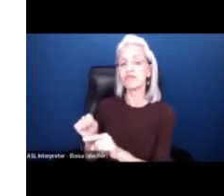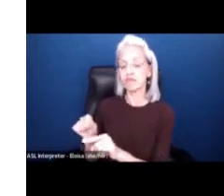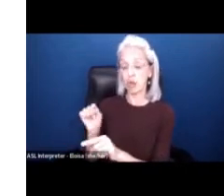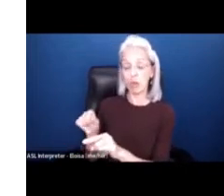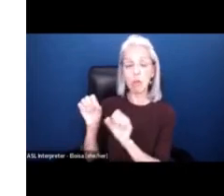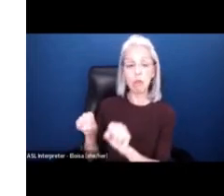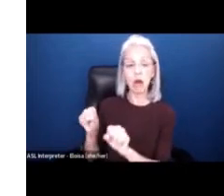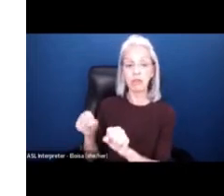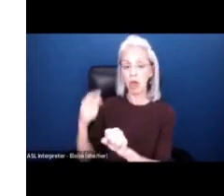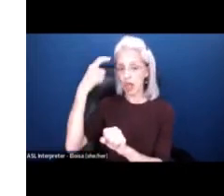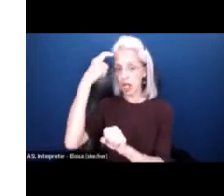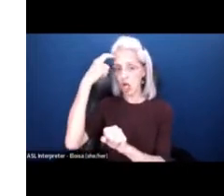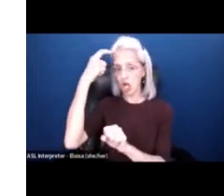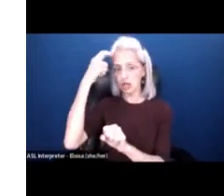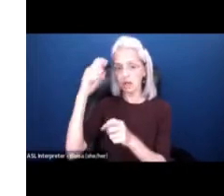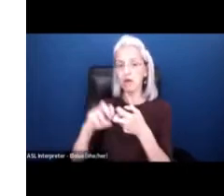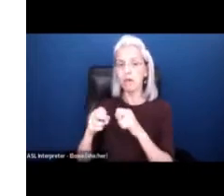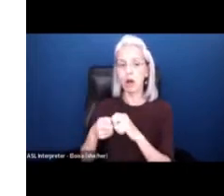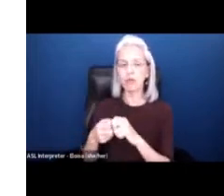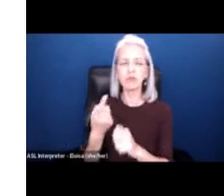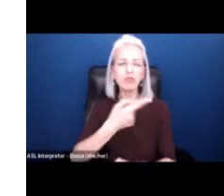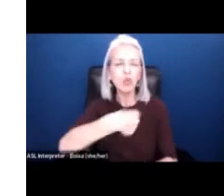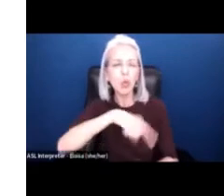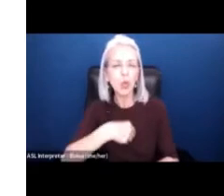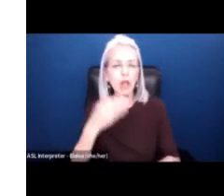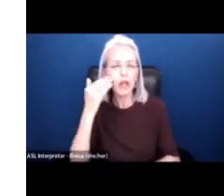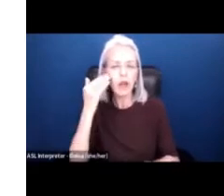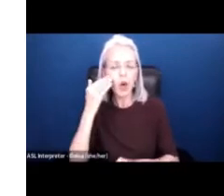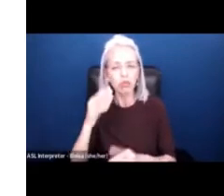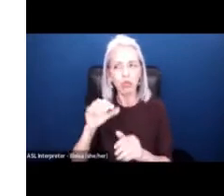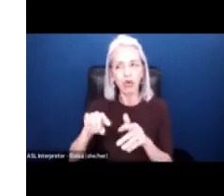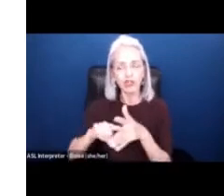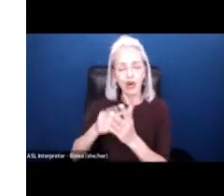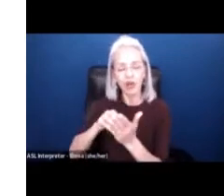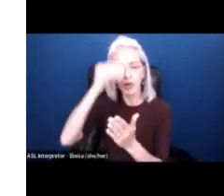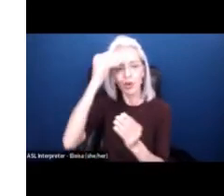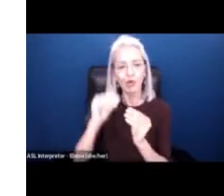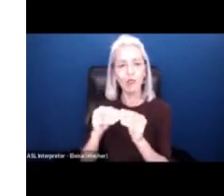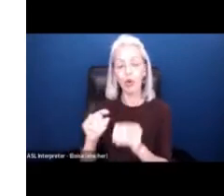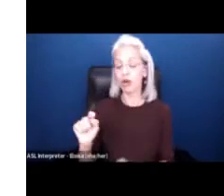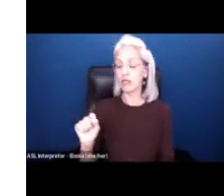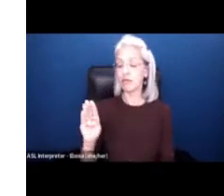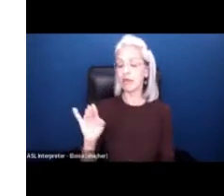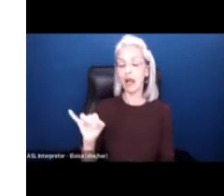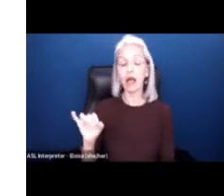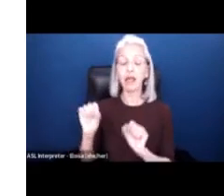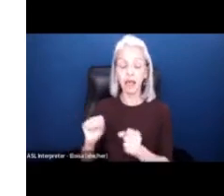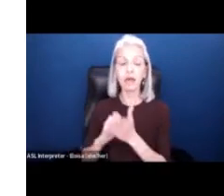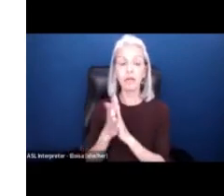cognitive problems? So we know you know, we're sort of seeing starting to learn more about this that TBI is a chronic illness there is, you know, some